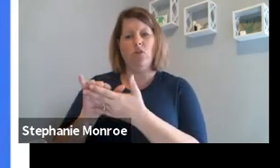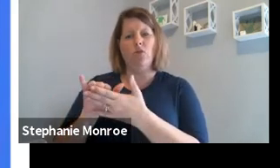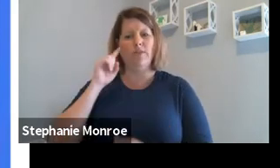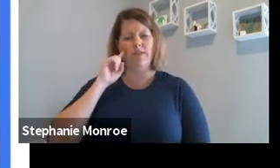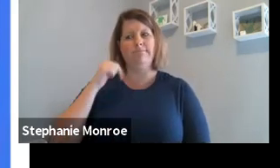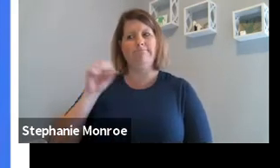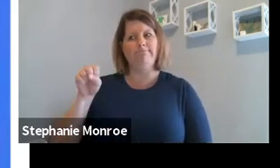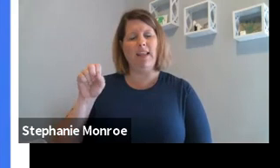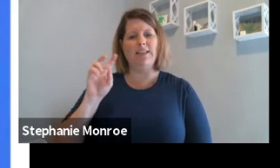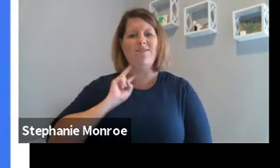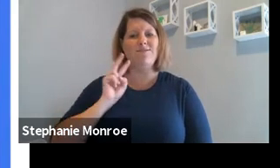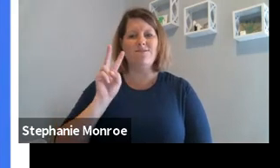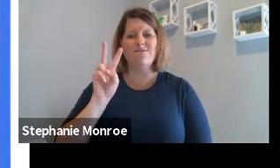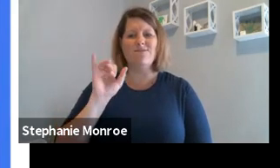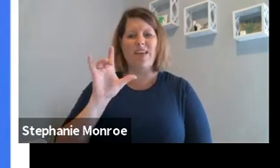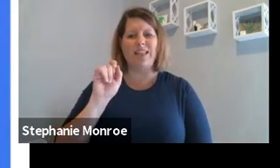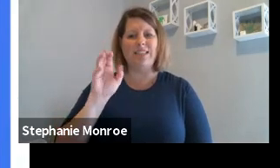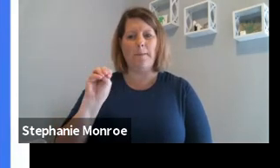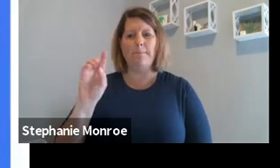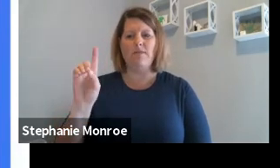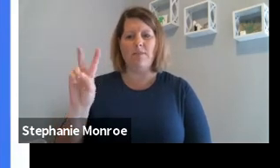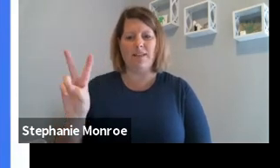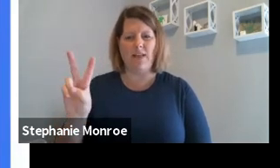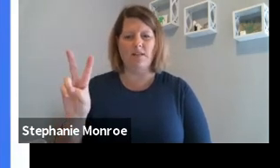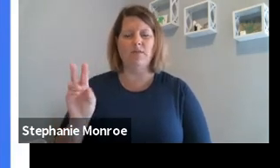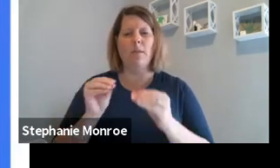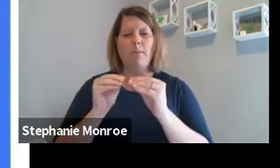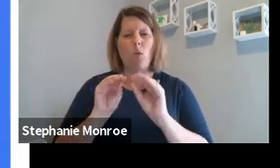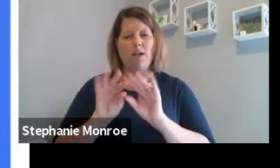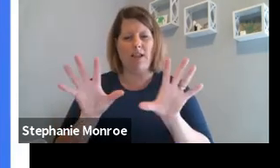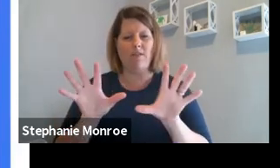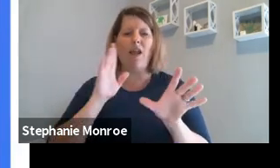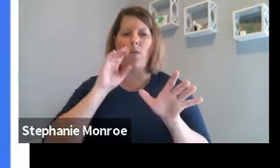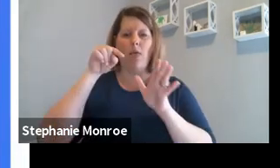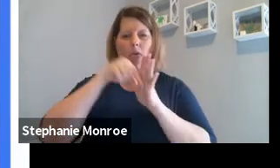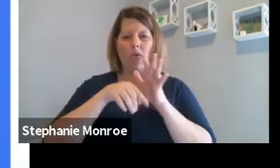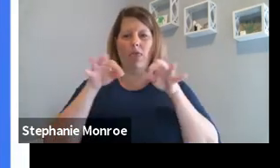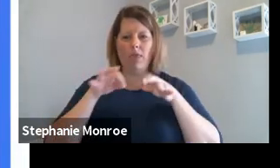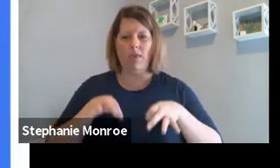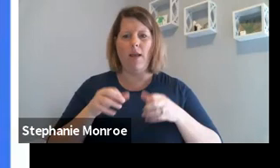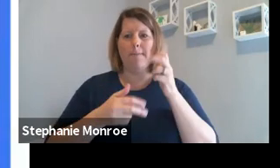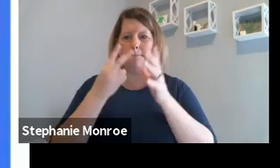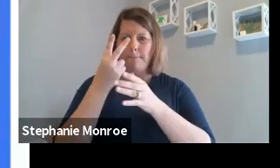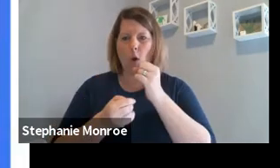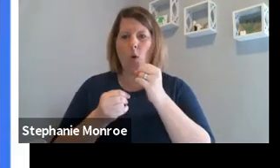To further clarify that dual definition, we're going to go into both definitions separately.